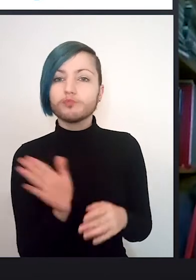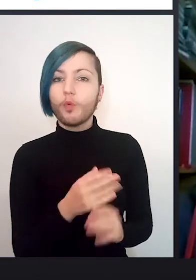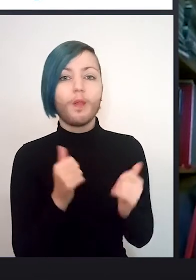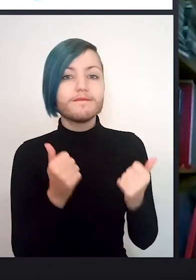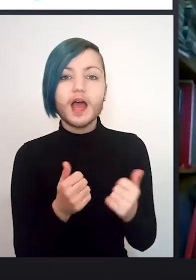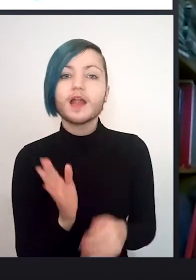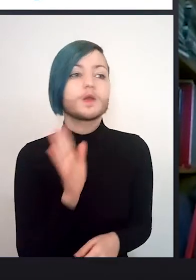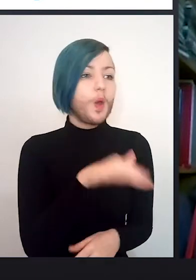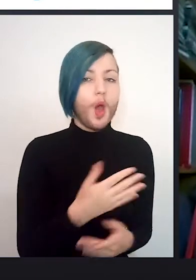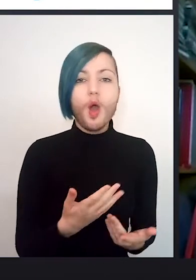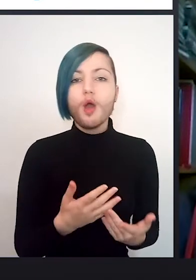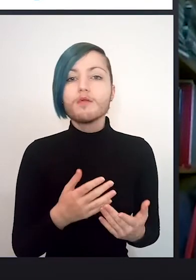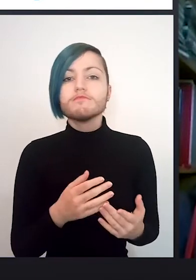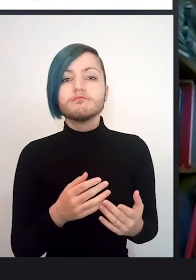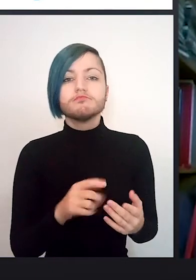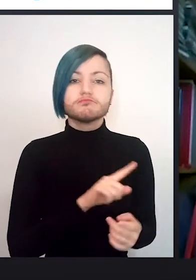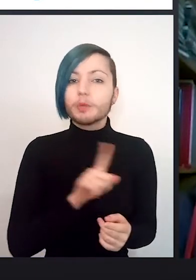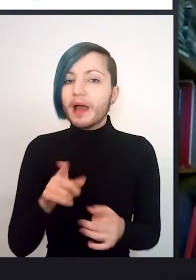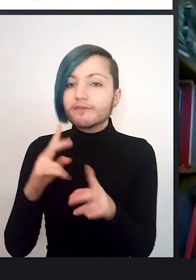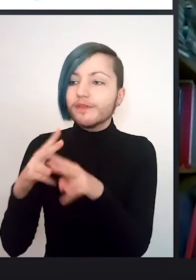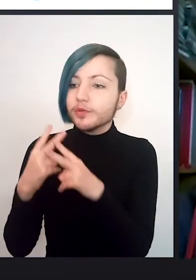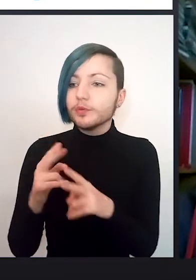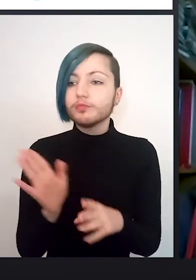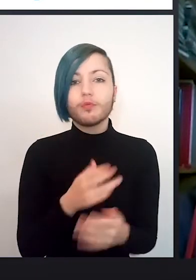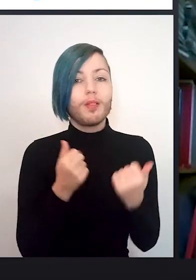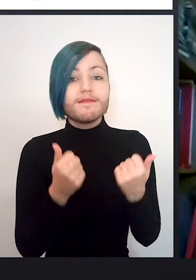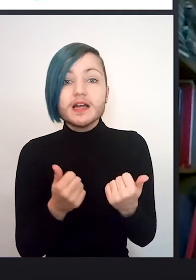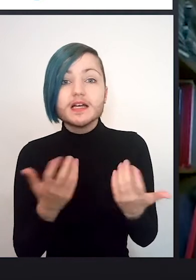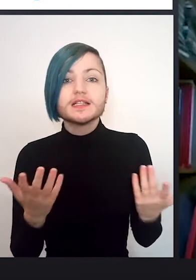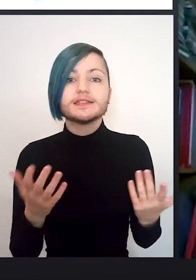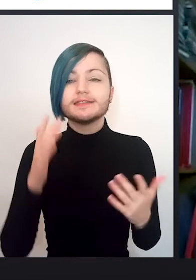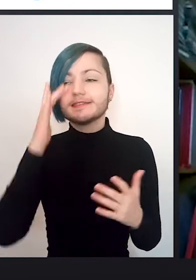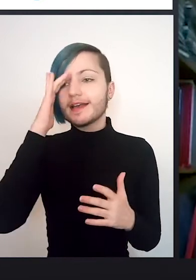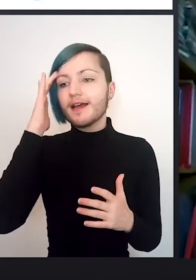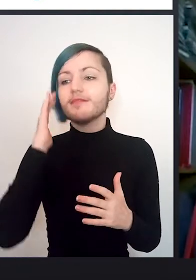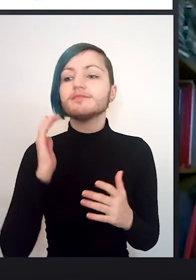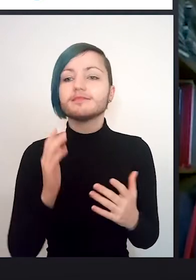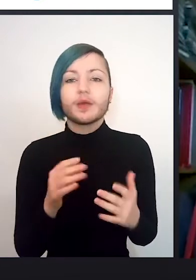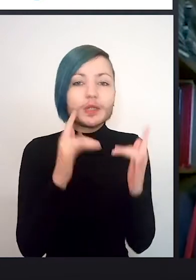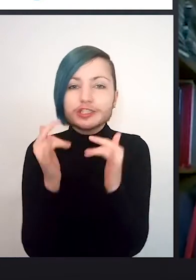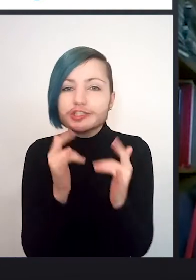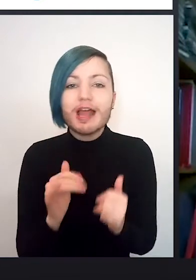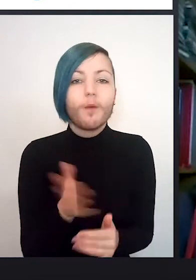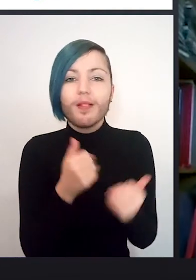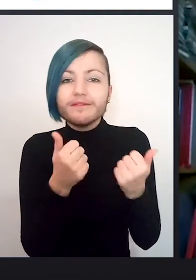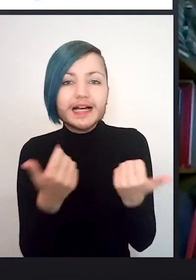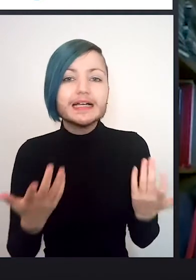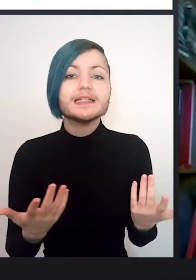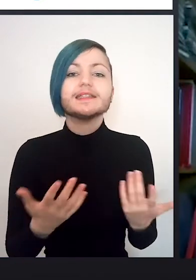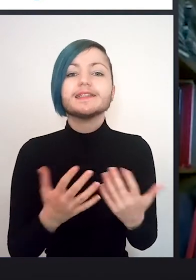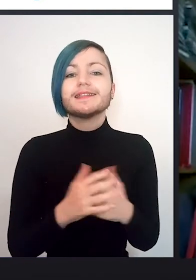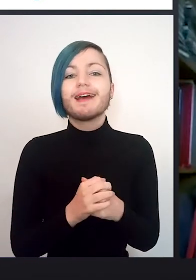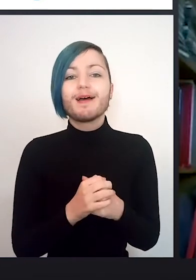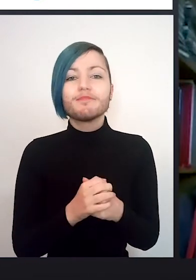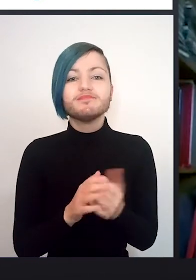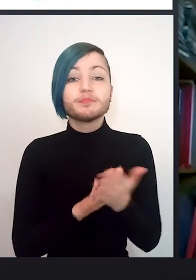fine, you go home, you return, everything is fine, all your checks are fine and you know, within 6